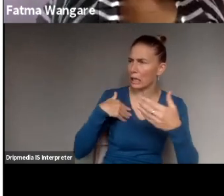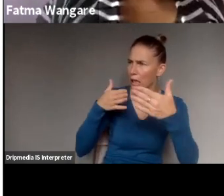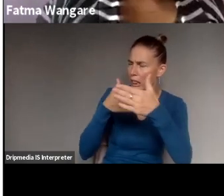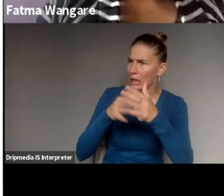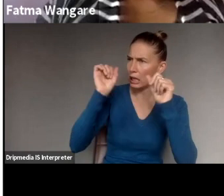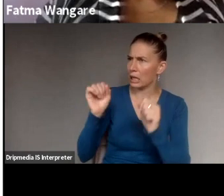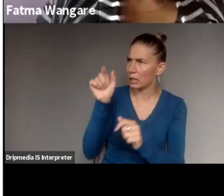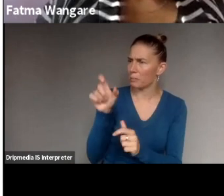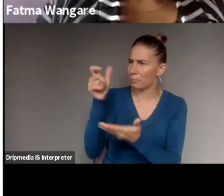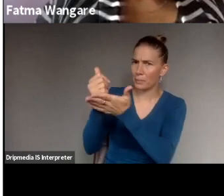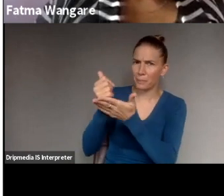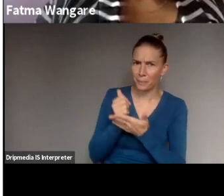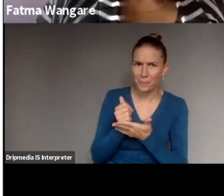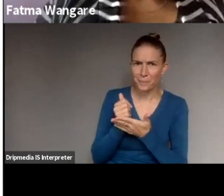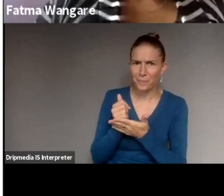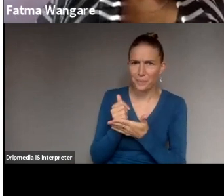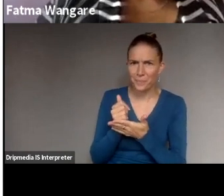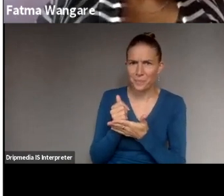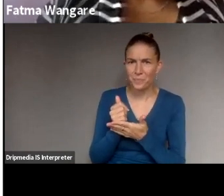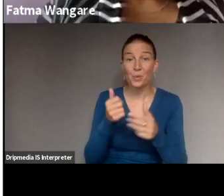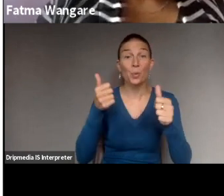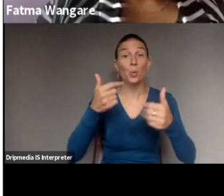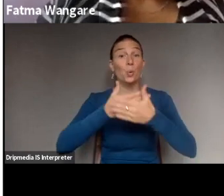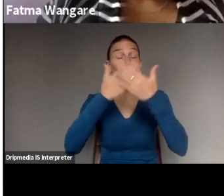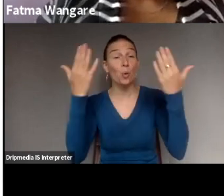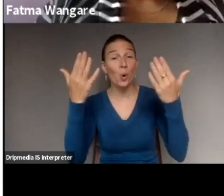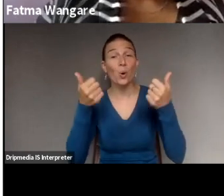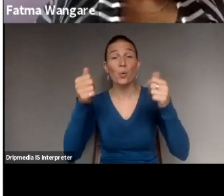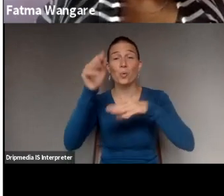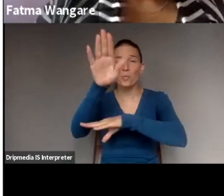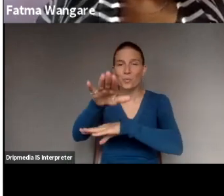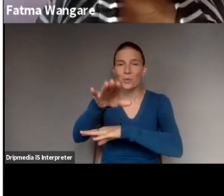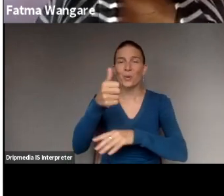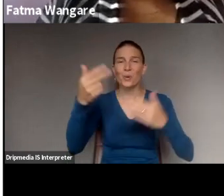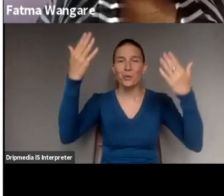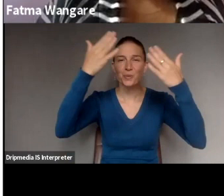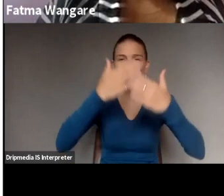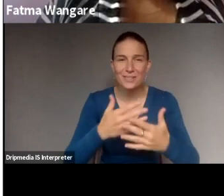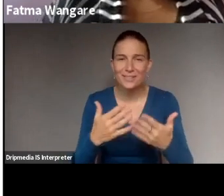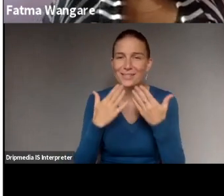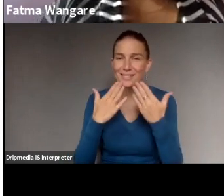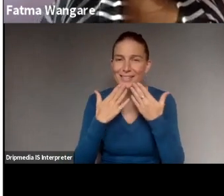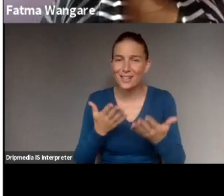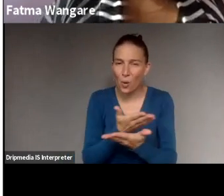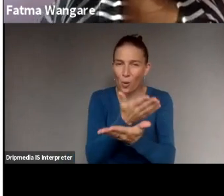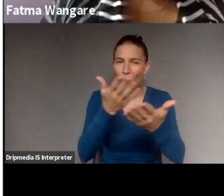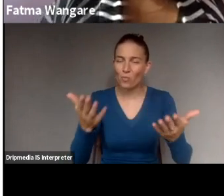Good morning, good afternoon, good evening. Thank you Felicty and thank you all for joining us today.